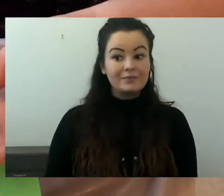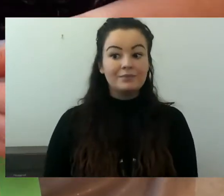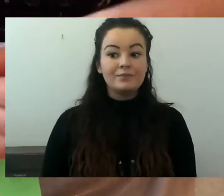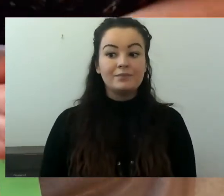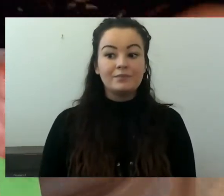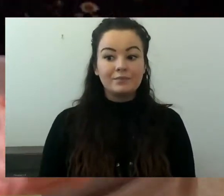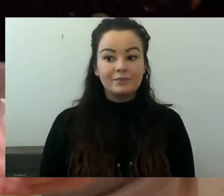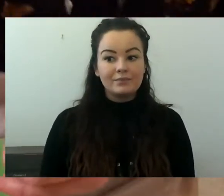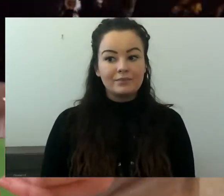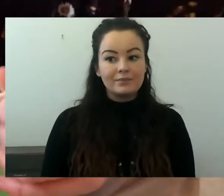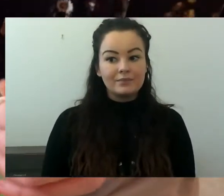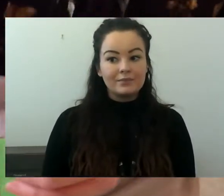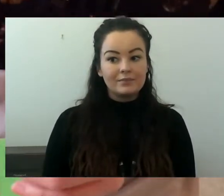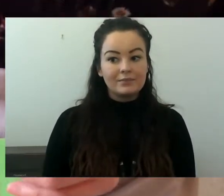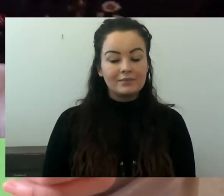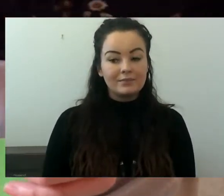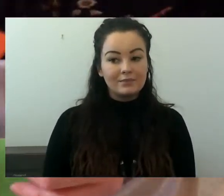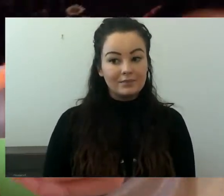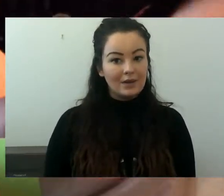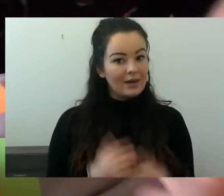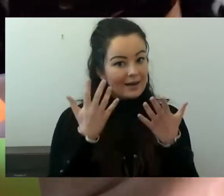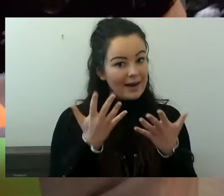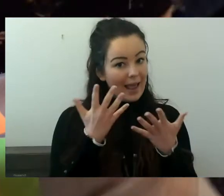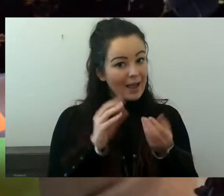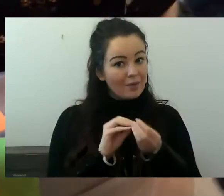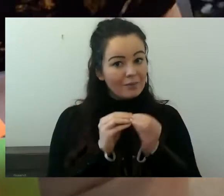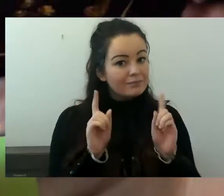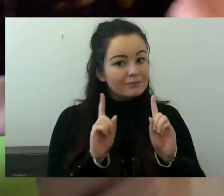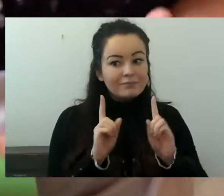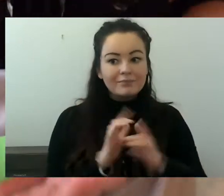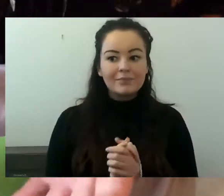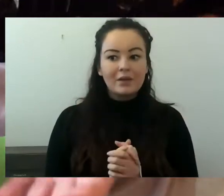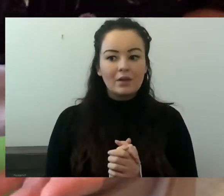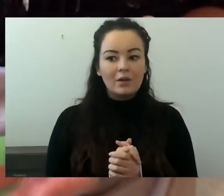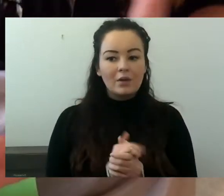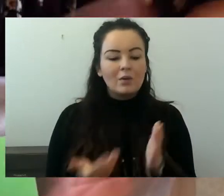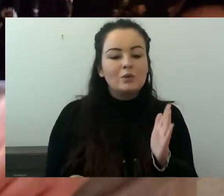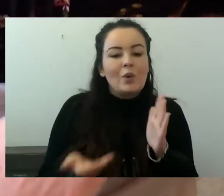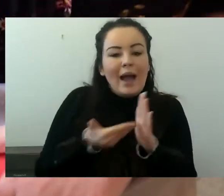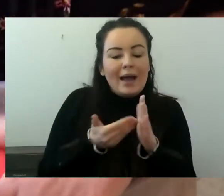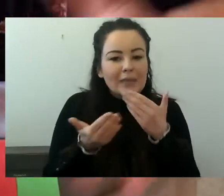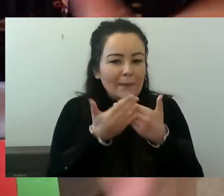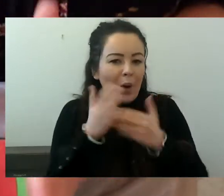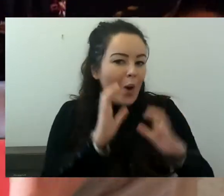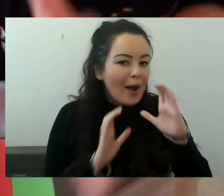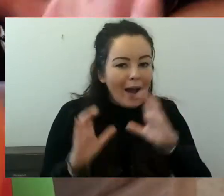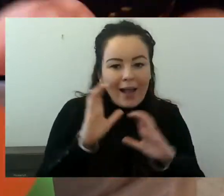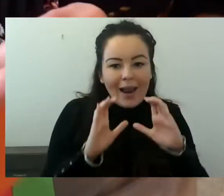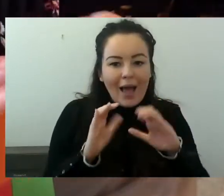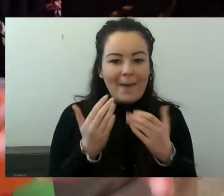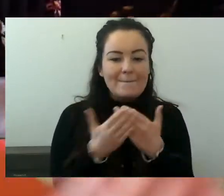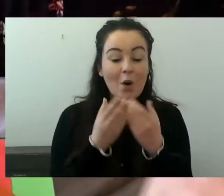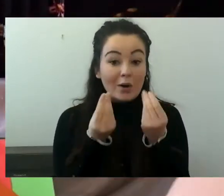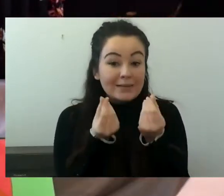and what you can do next is we want to add a bit of texture and color to the house and different